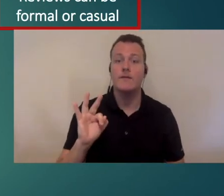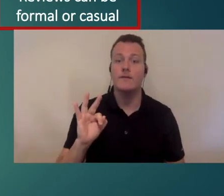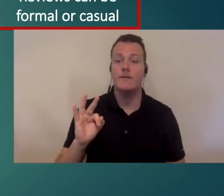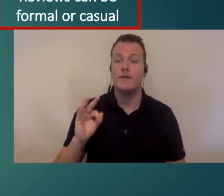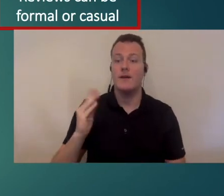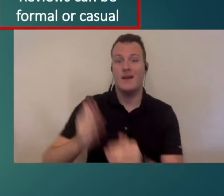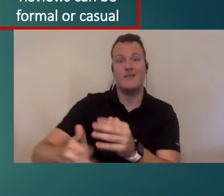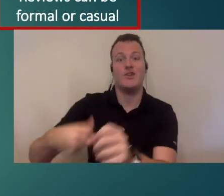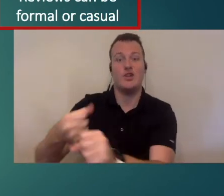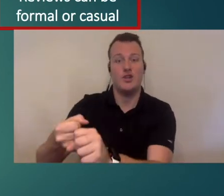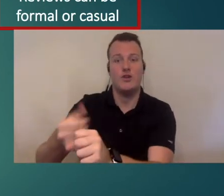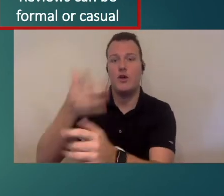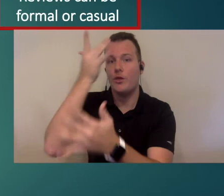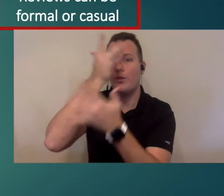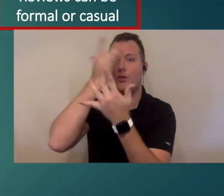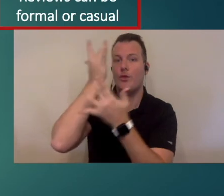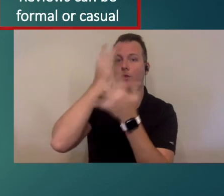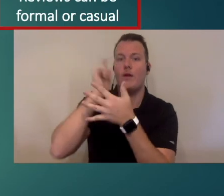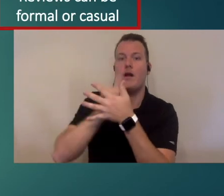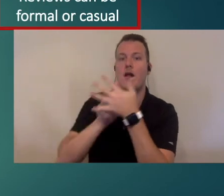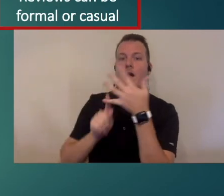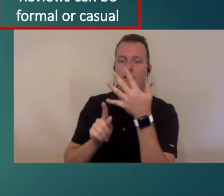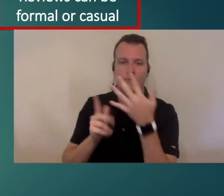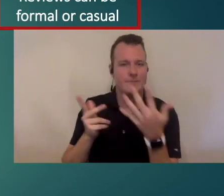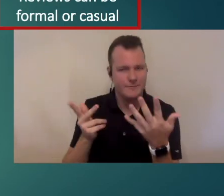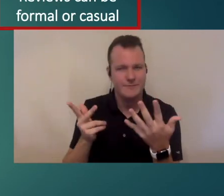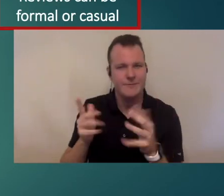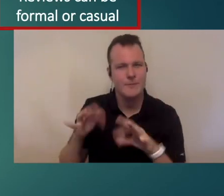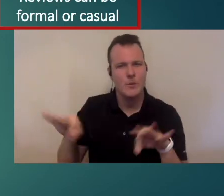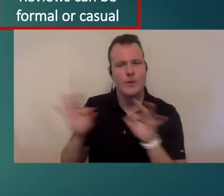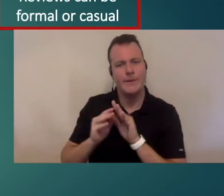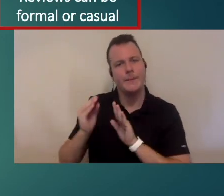this at the end of the year, you're going to forget things that you have done,